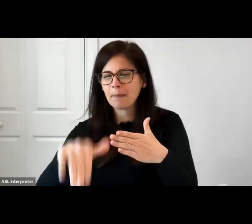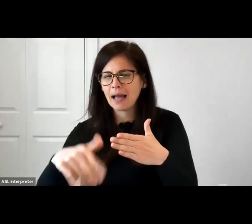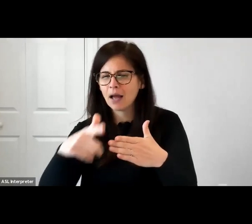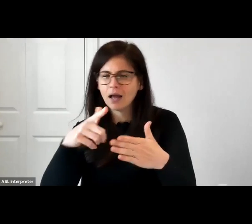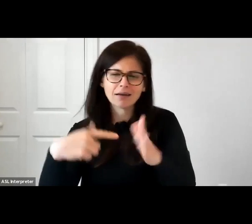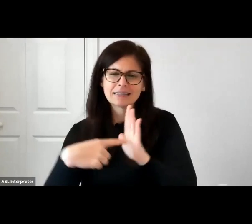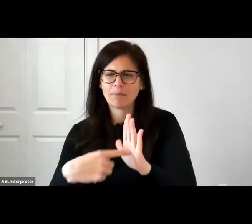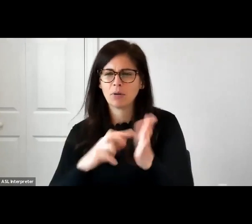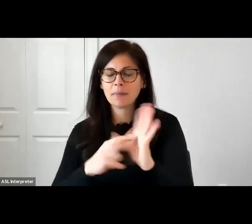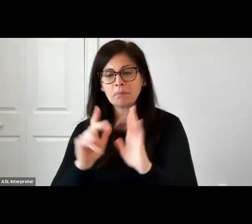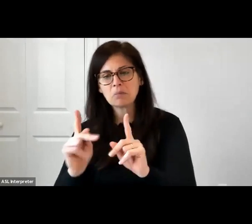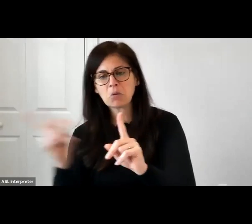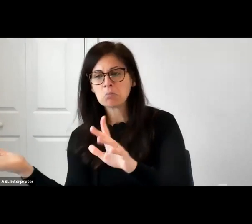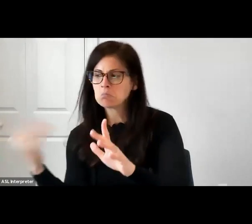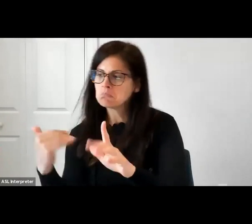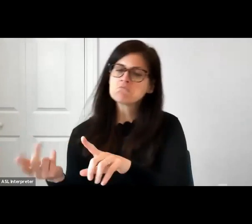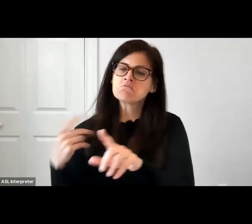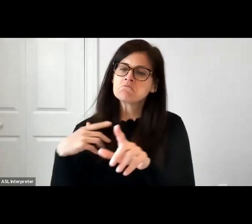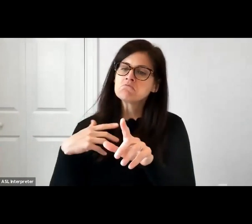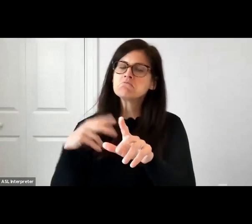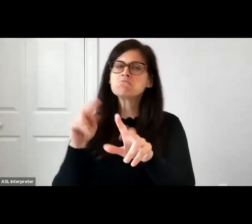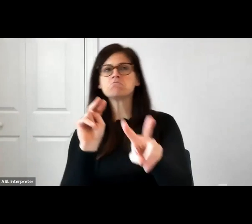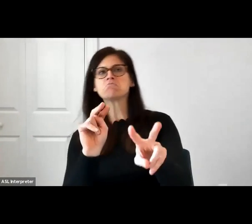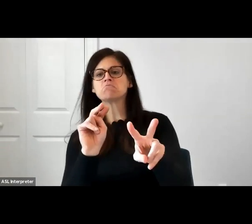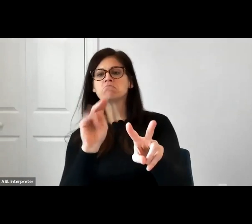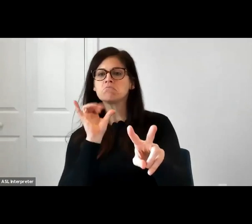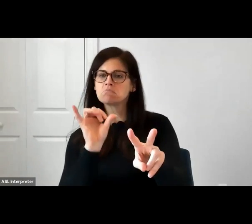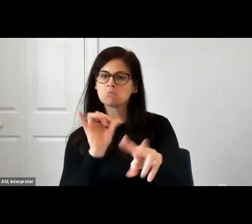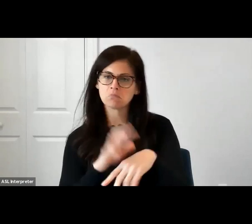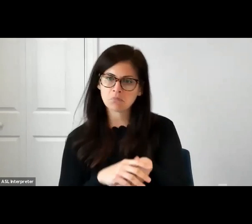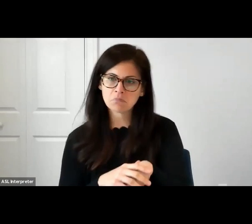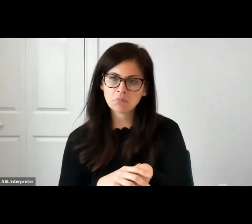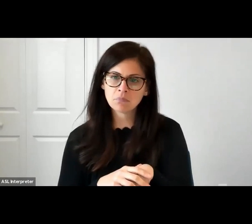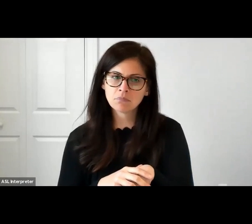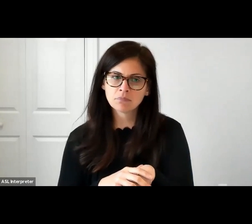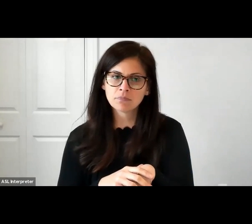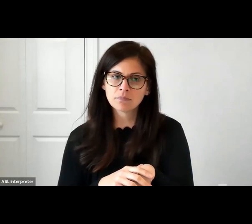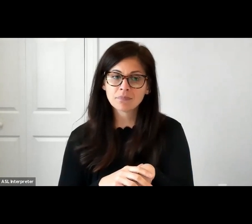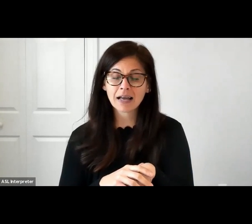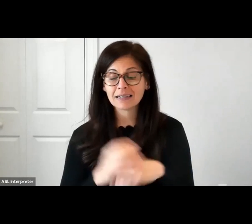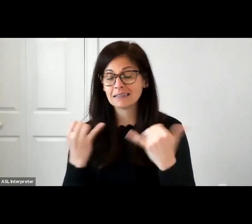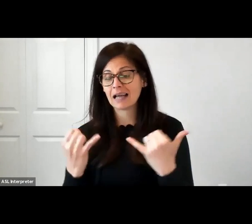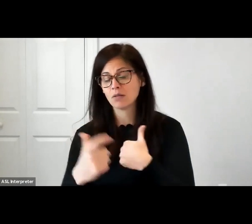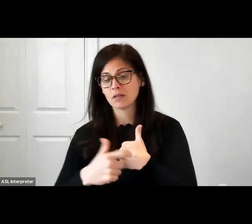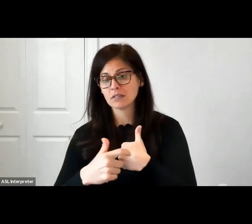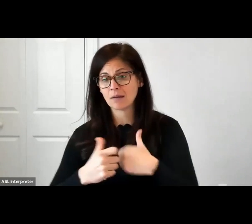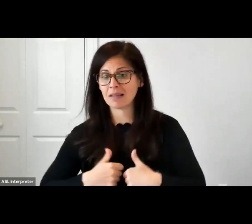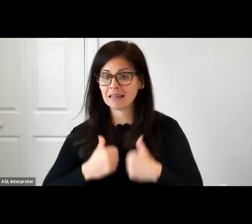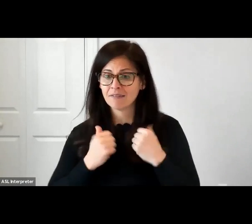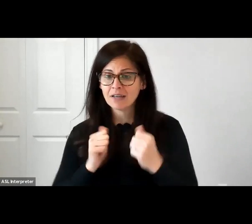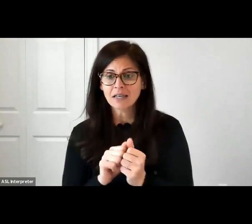And, you know, given the times that we're living in with all of the (sighing) heavy things going on